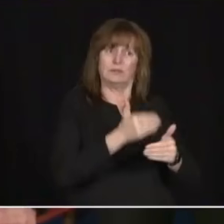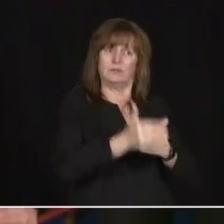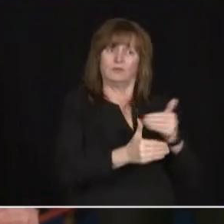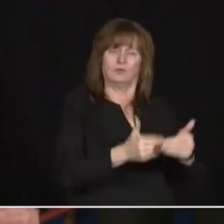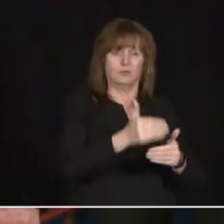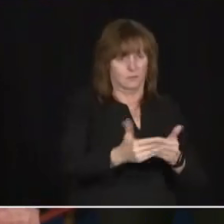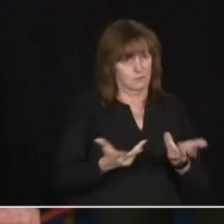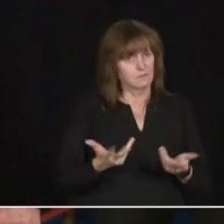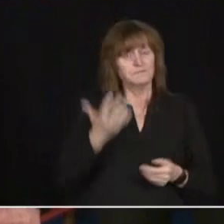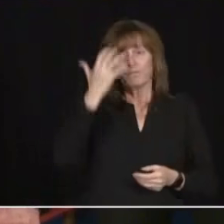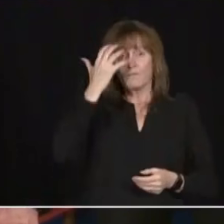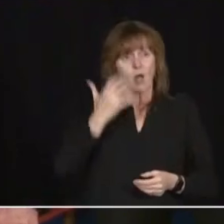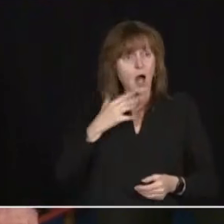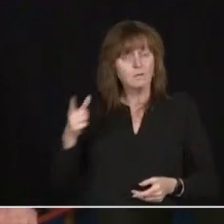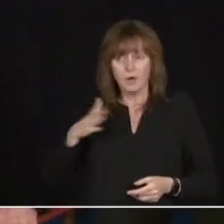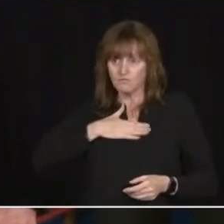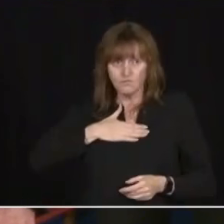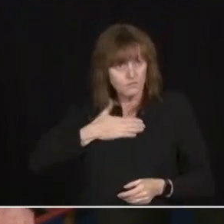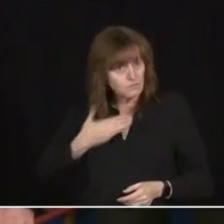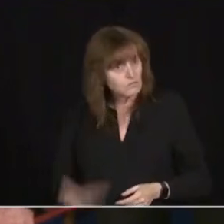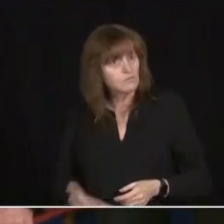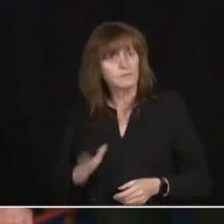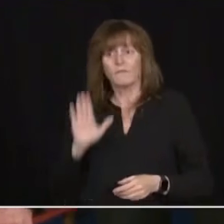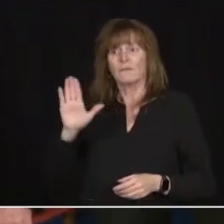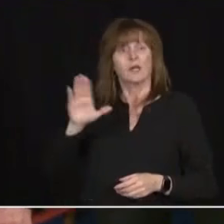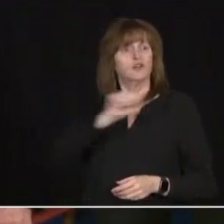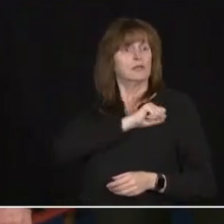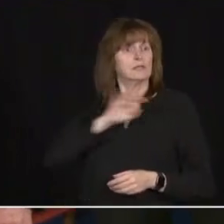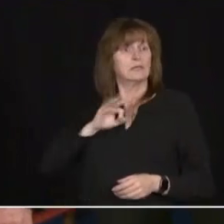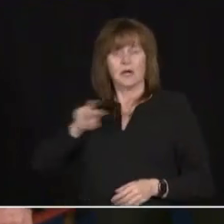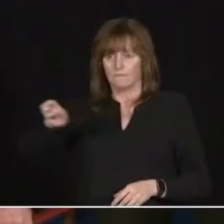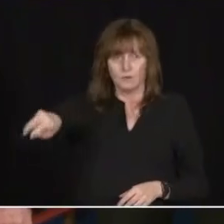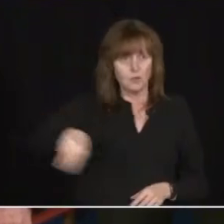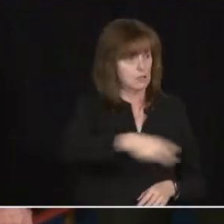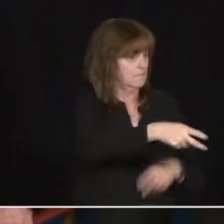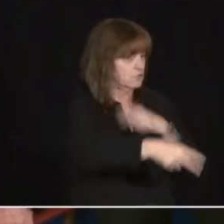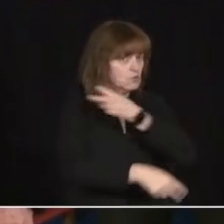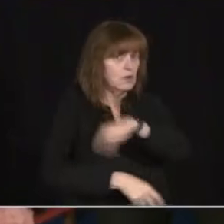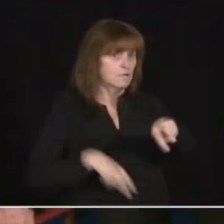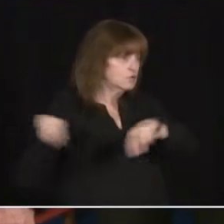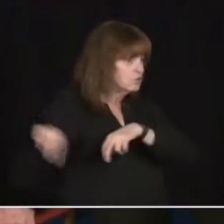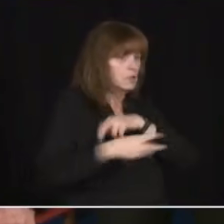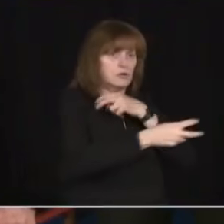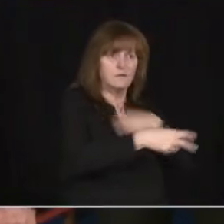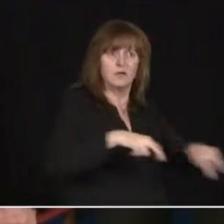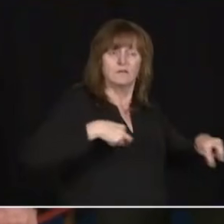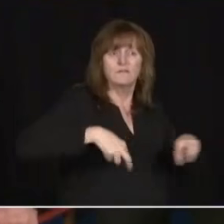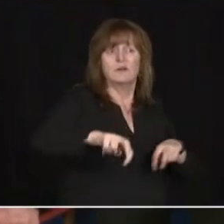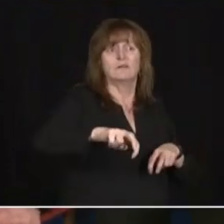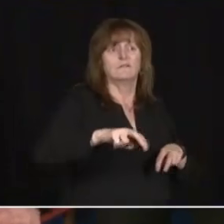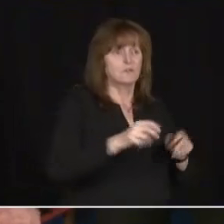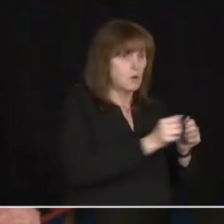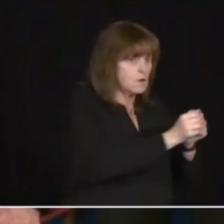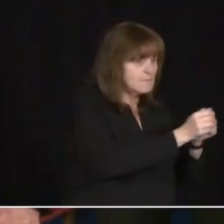protocols. We also have hospitals that have come forward, willingly have come forward to send in their